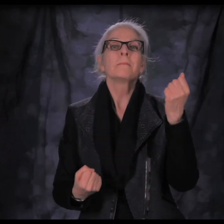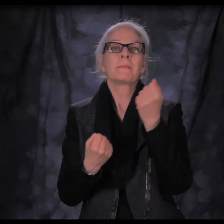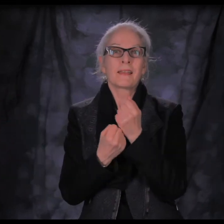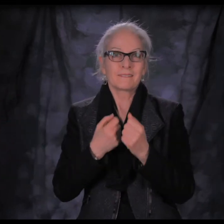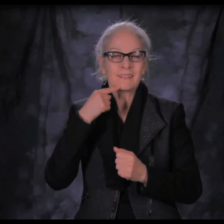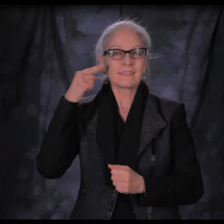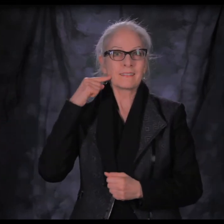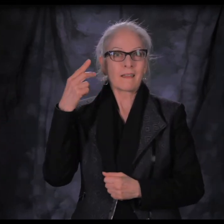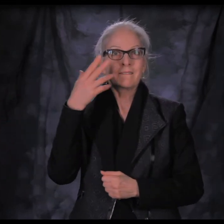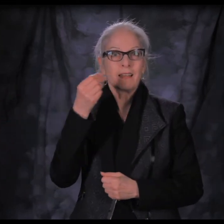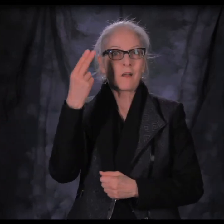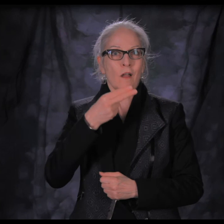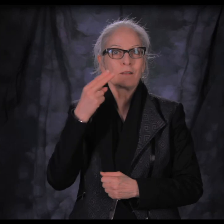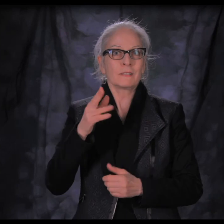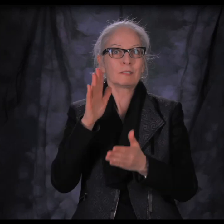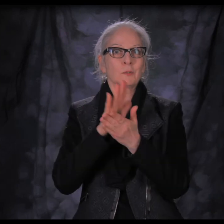of Hearing school children in Massachusetts.